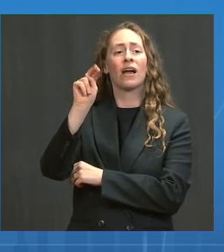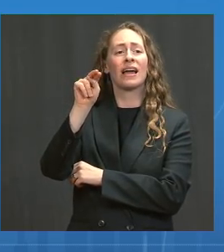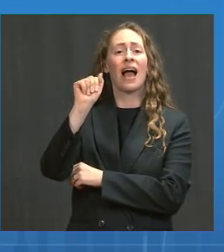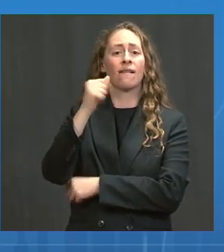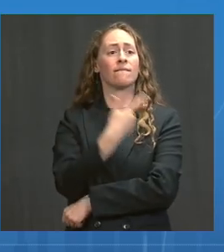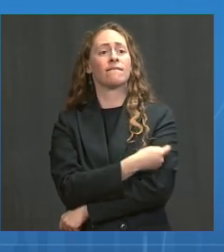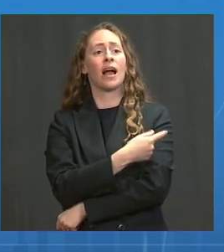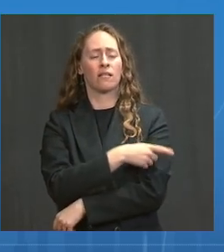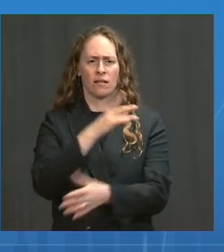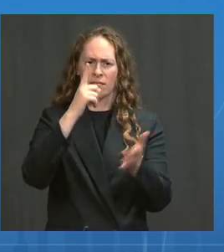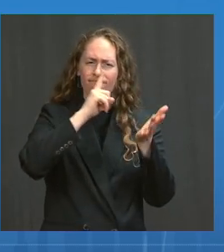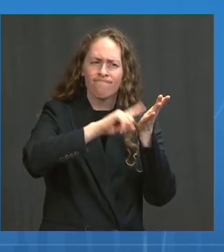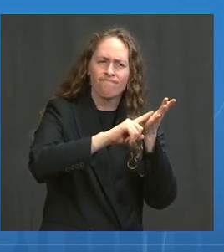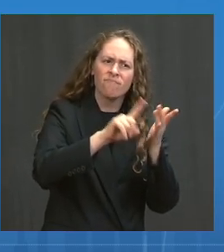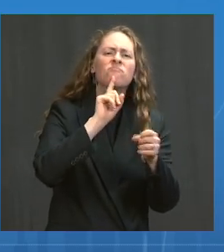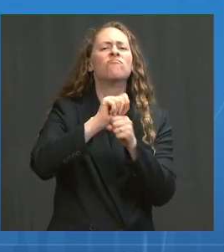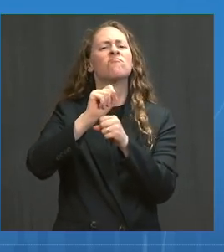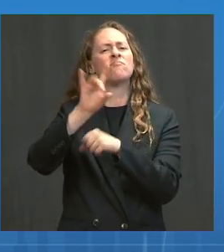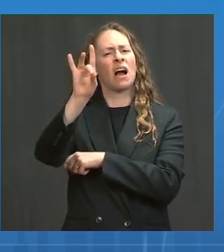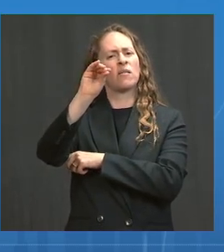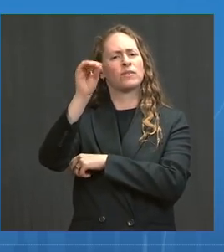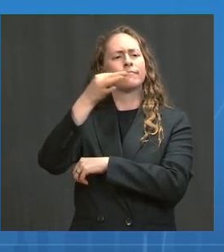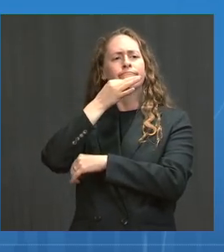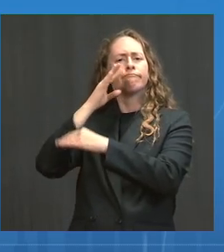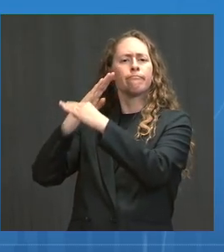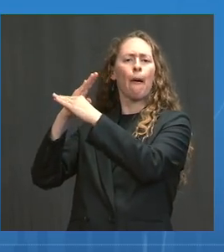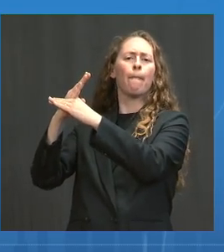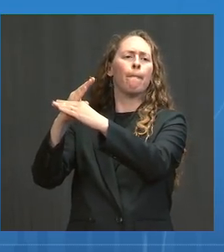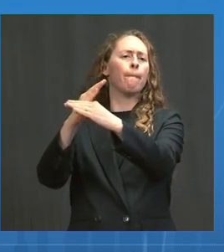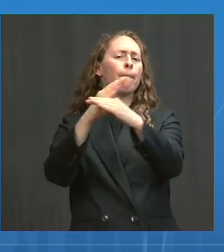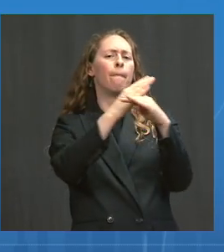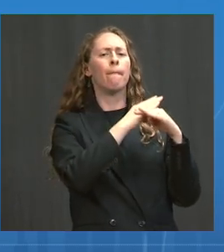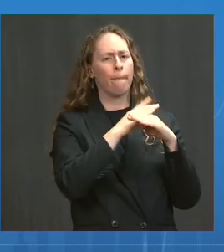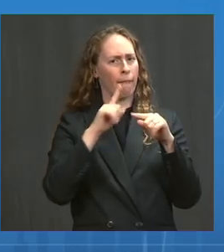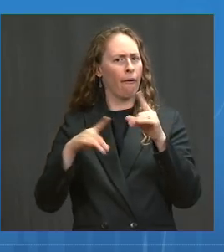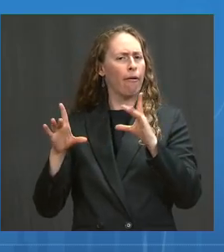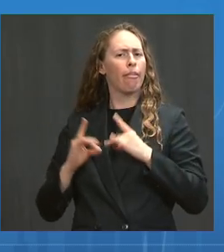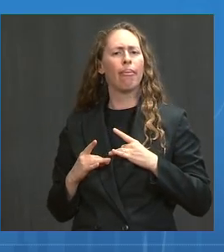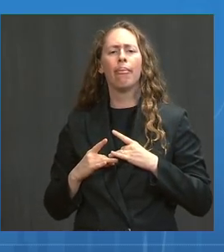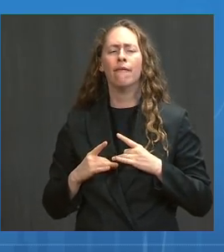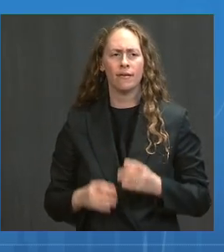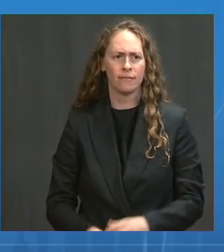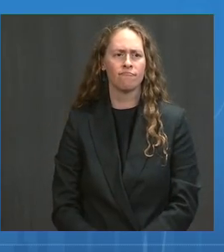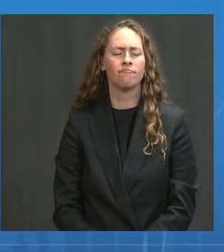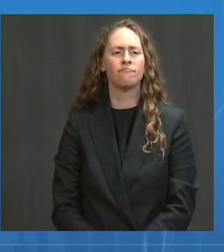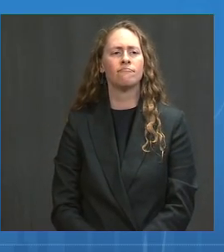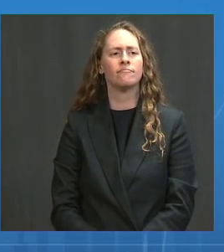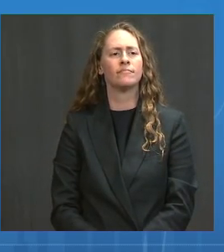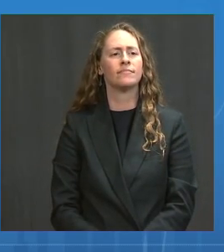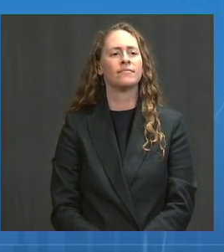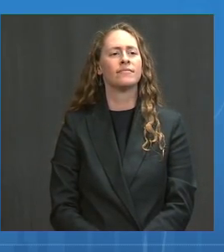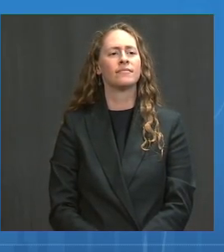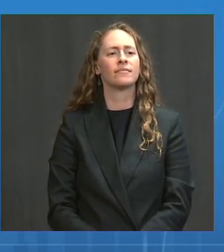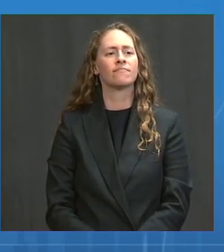against PCR-confirmed infection. In this situation, two doses of AZ